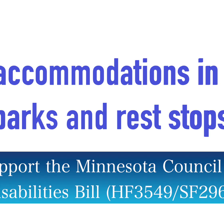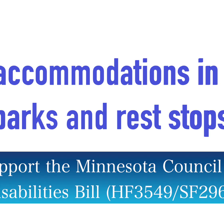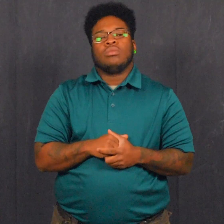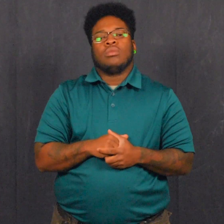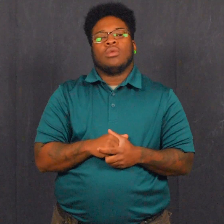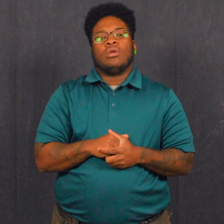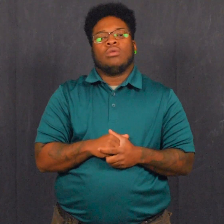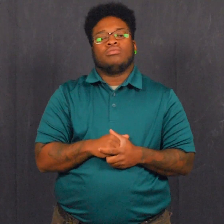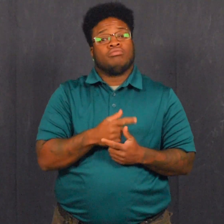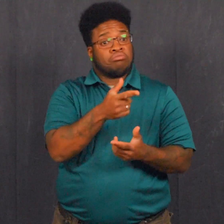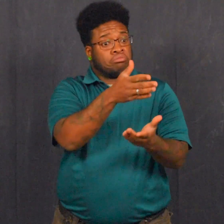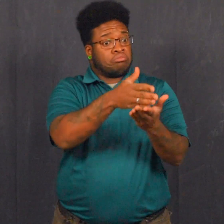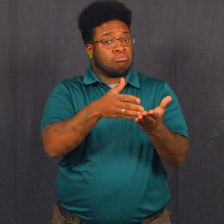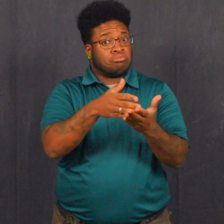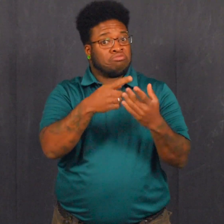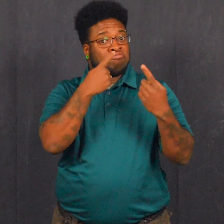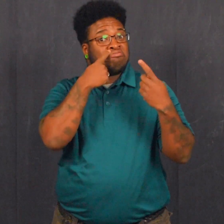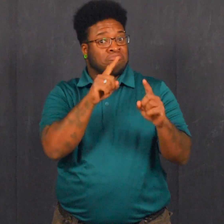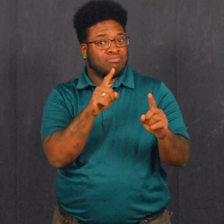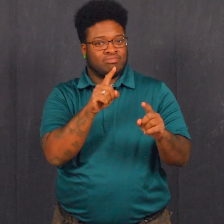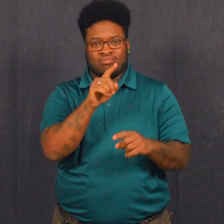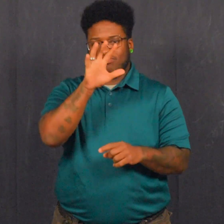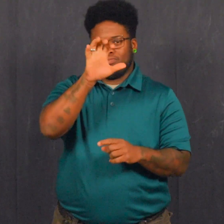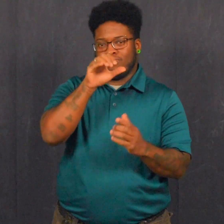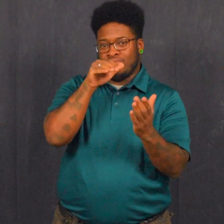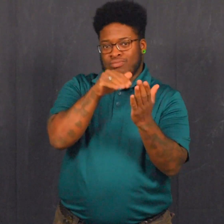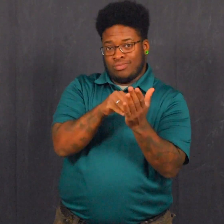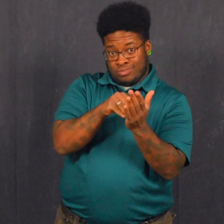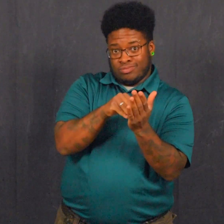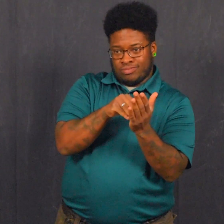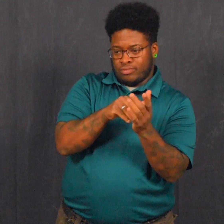This was partially successful. $500K was awarded for